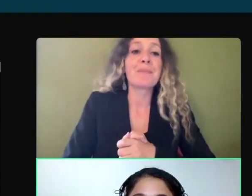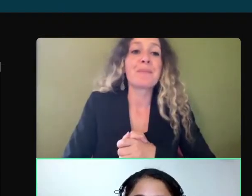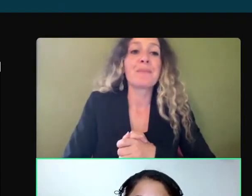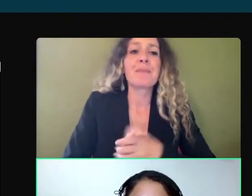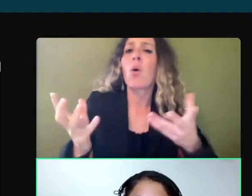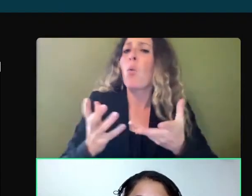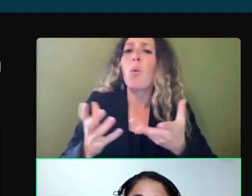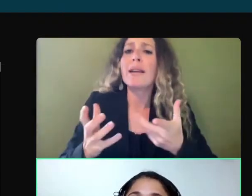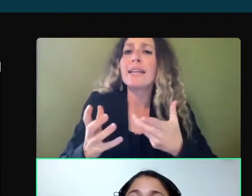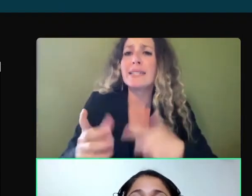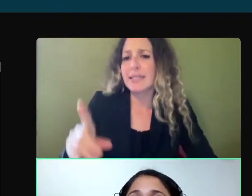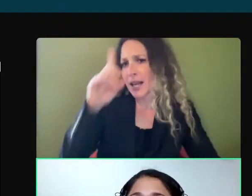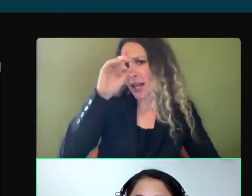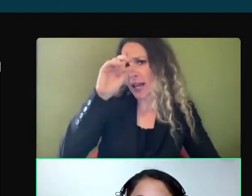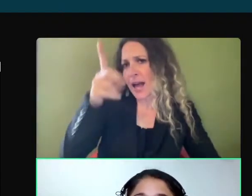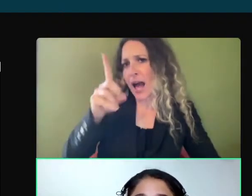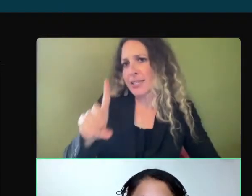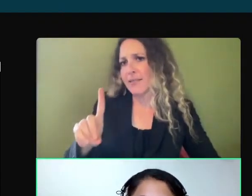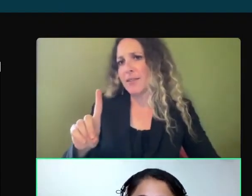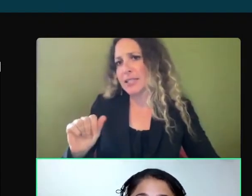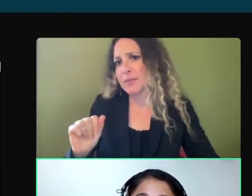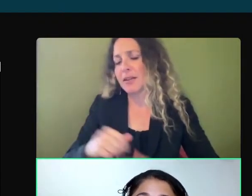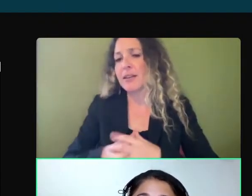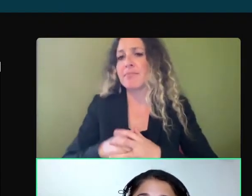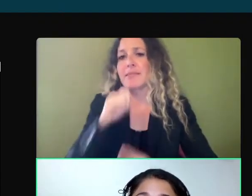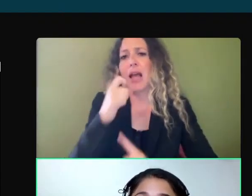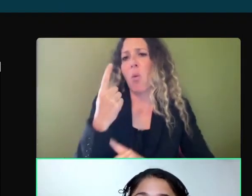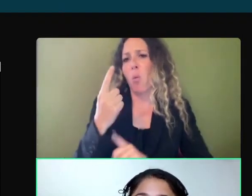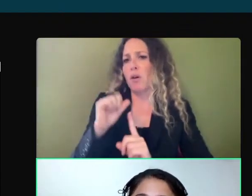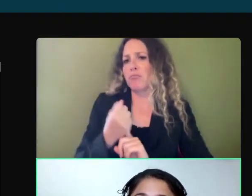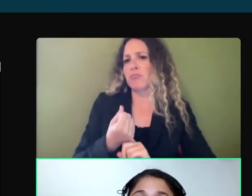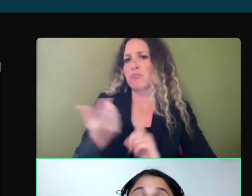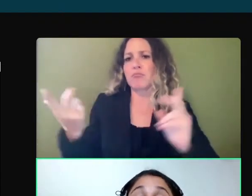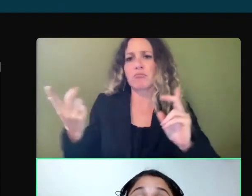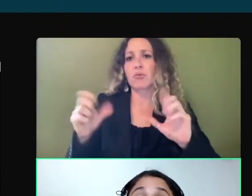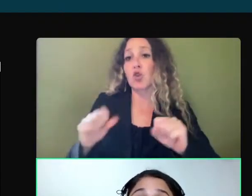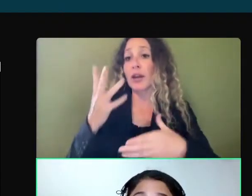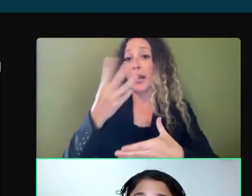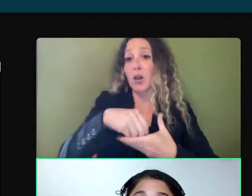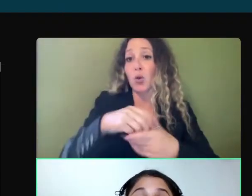disability? It's not one condition, but it can include impairments in a lot of different